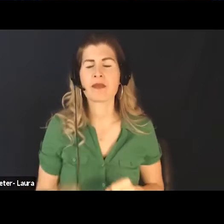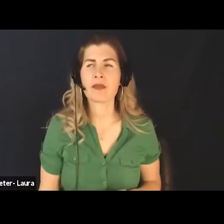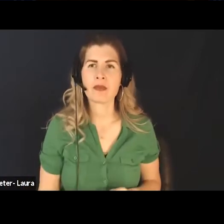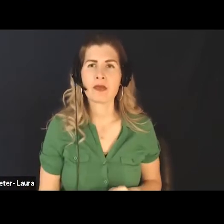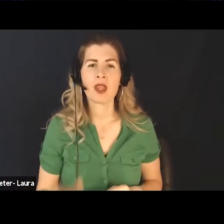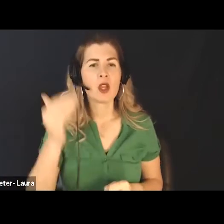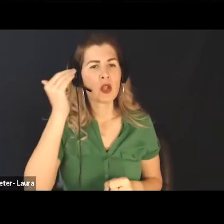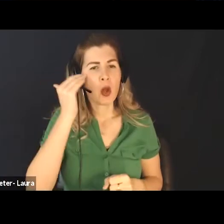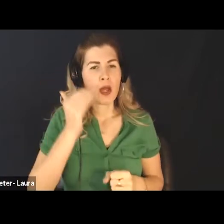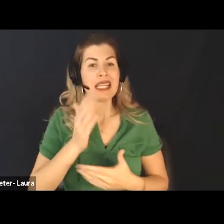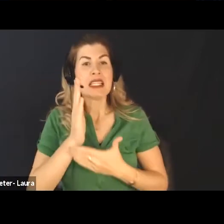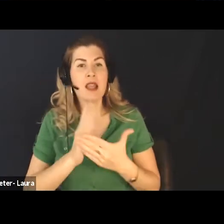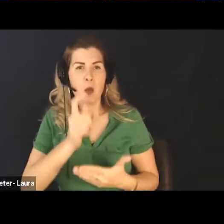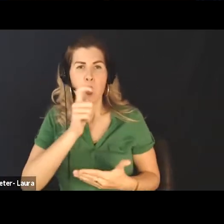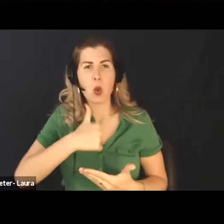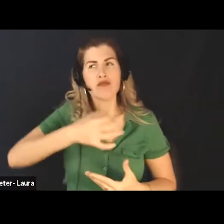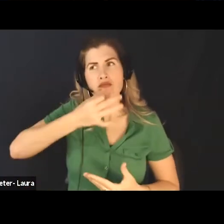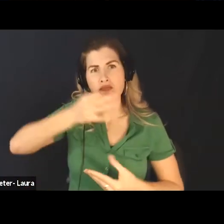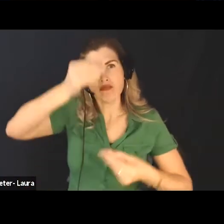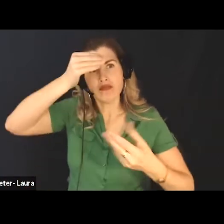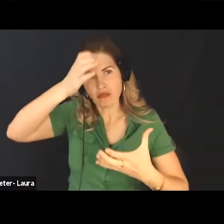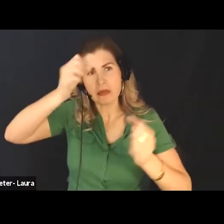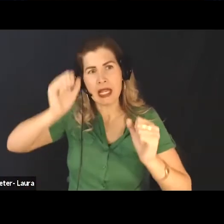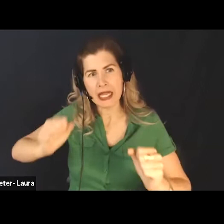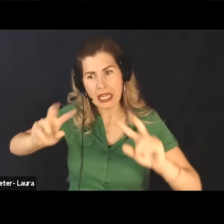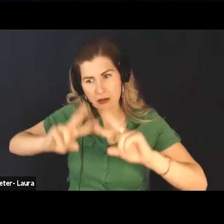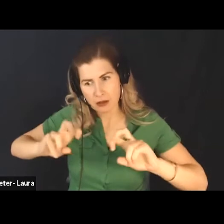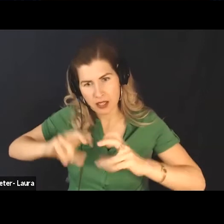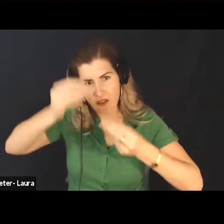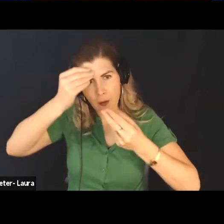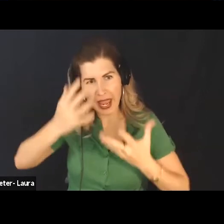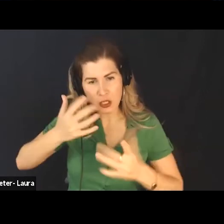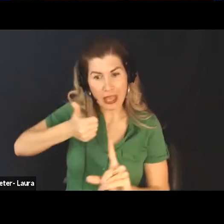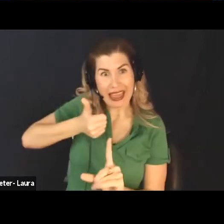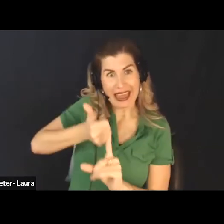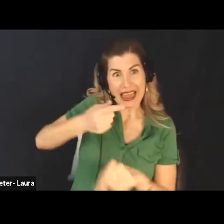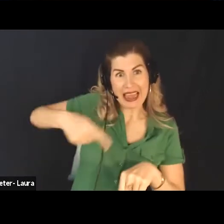dissect and trace the infrastructure and how it works are often not the ones most directly harmed.